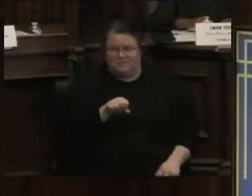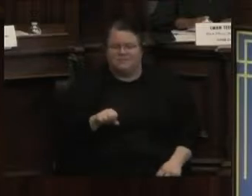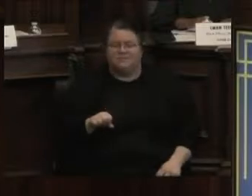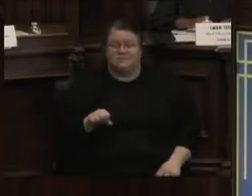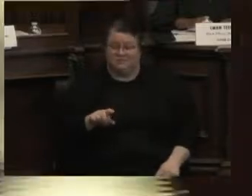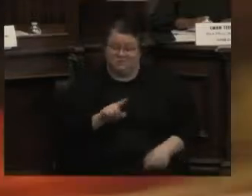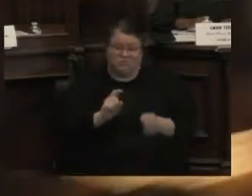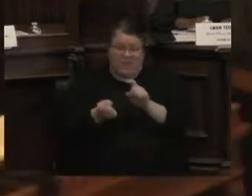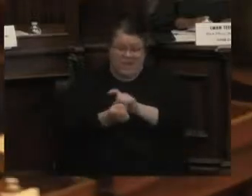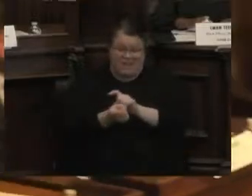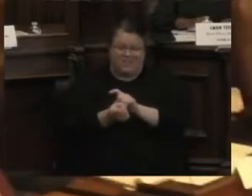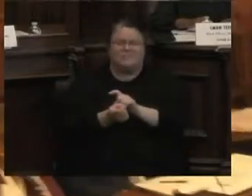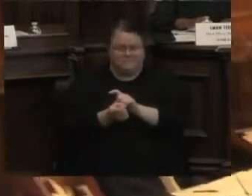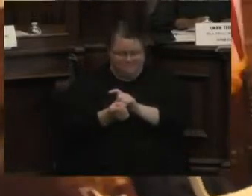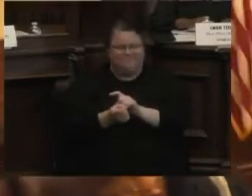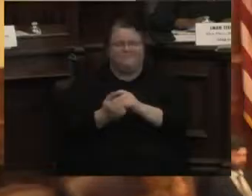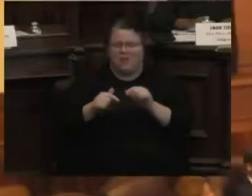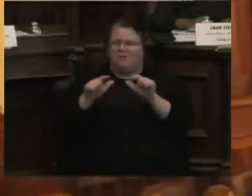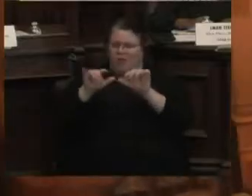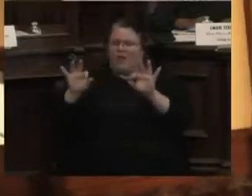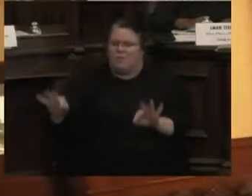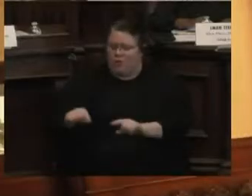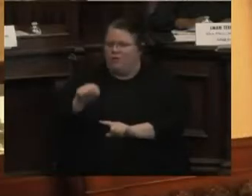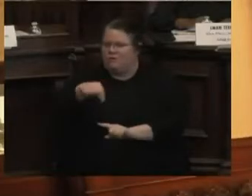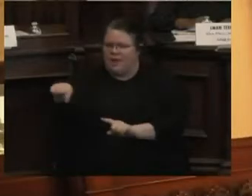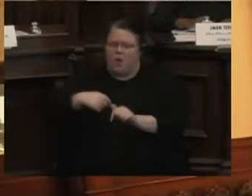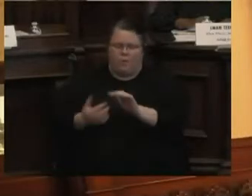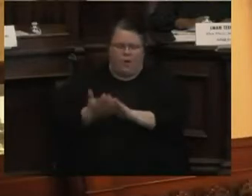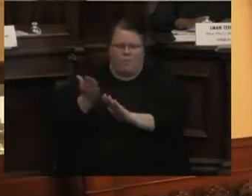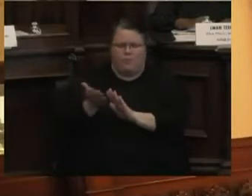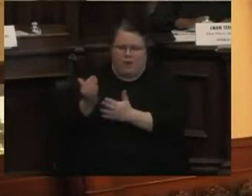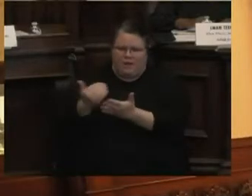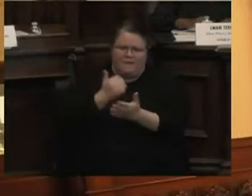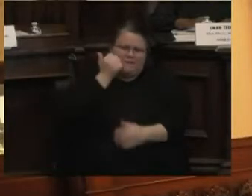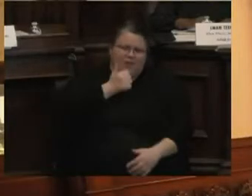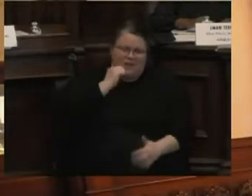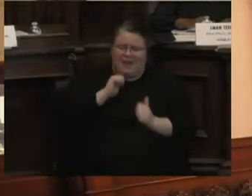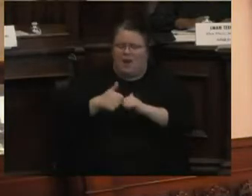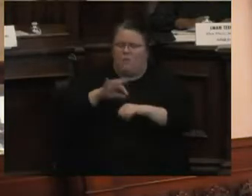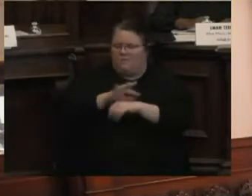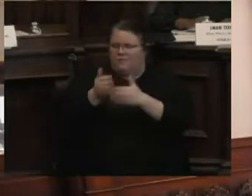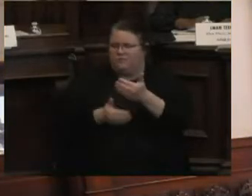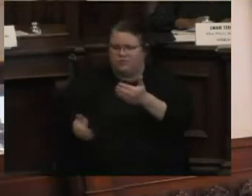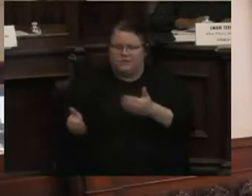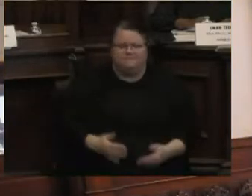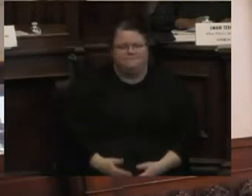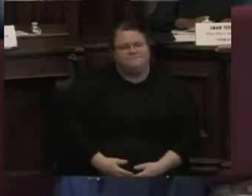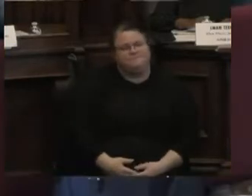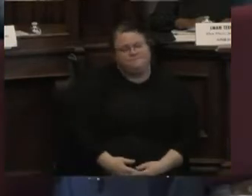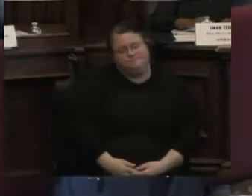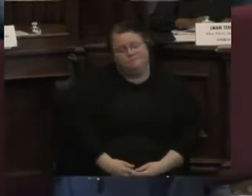not the need for oversight in Rochester. What has changed is